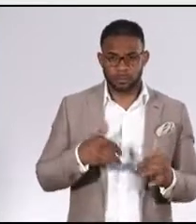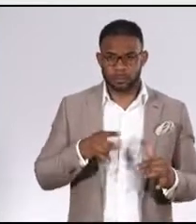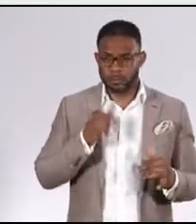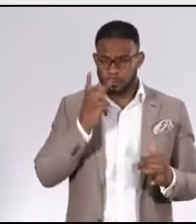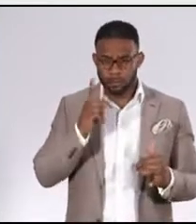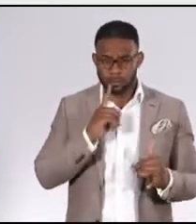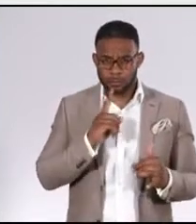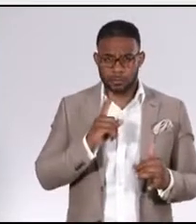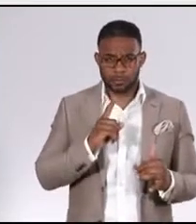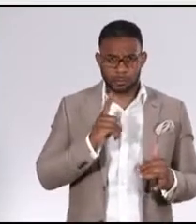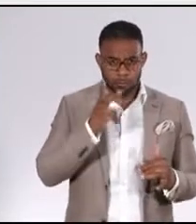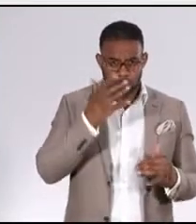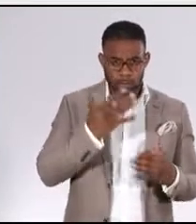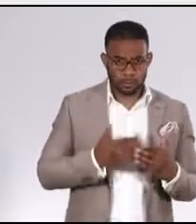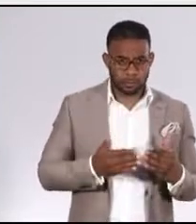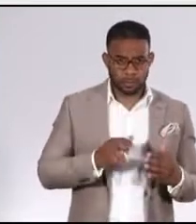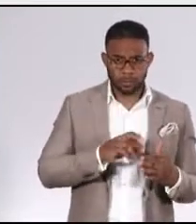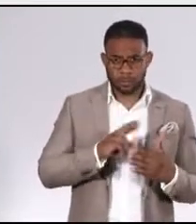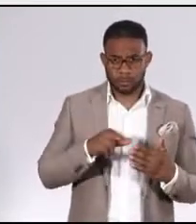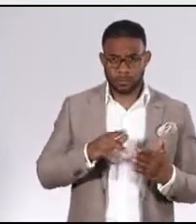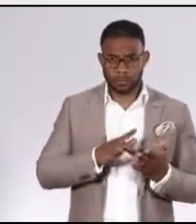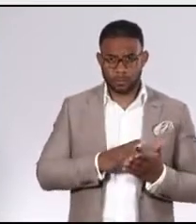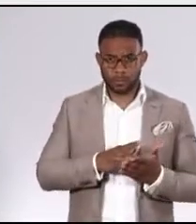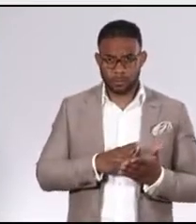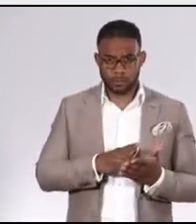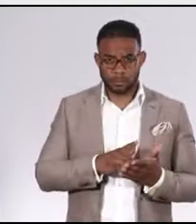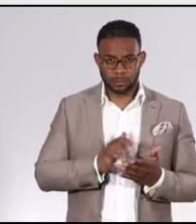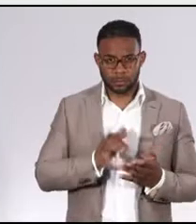uh hearing loss as a result of medication that was toxic to the ear.